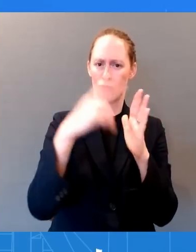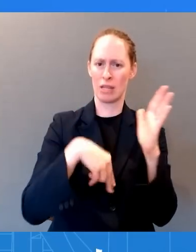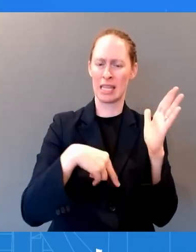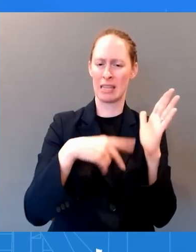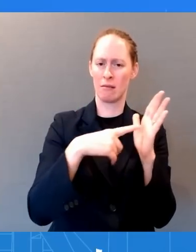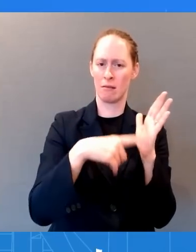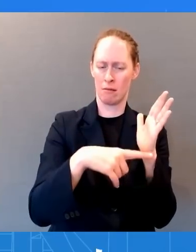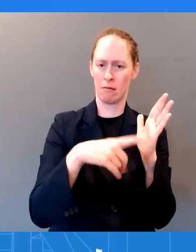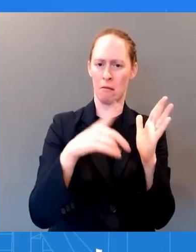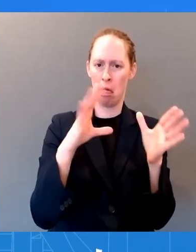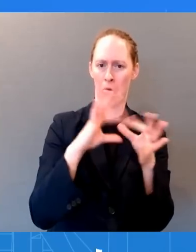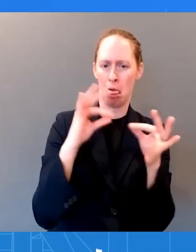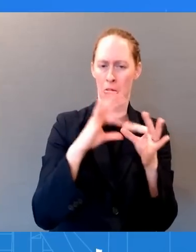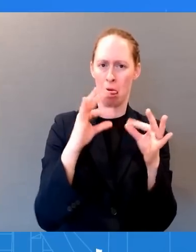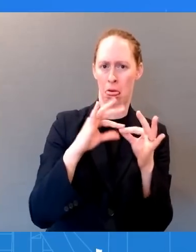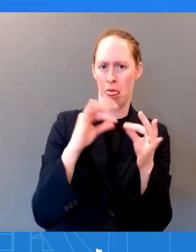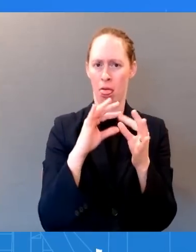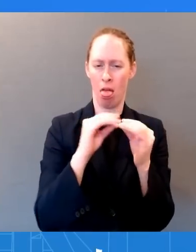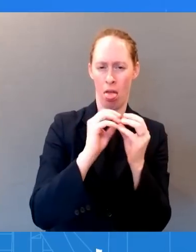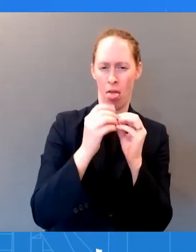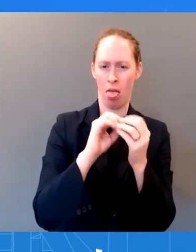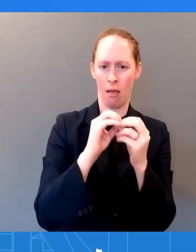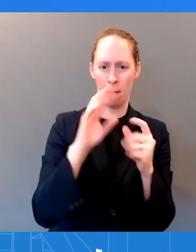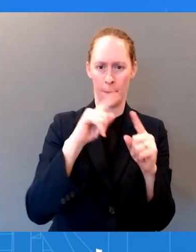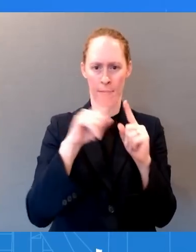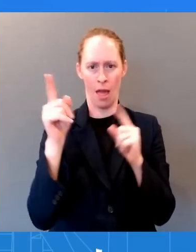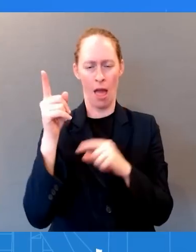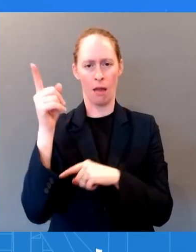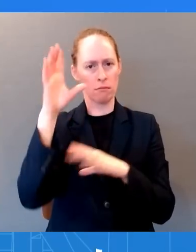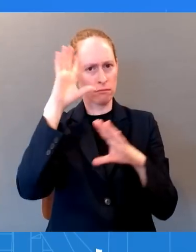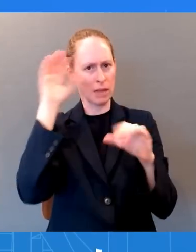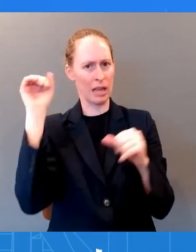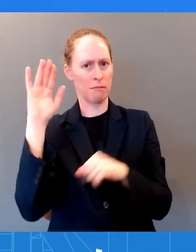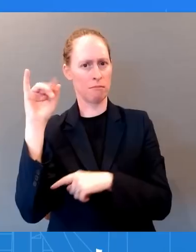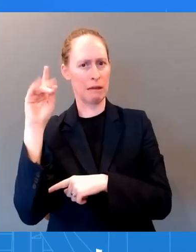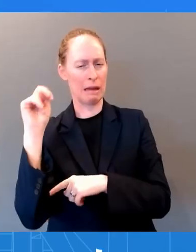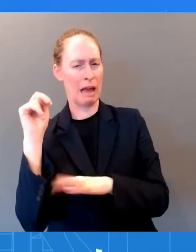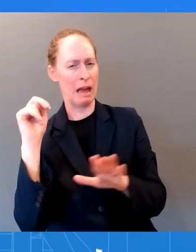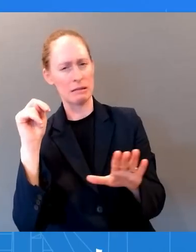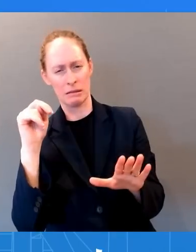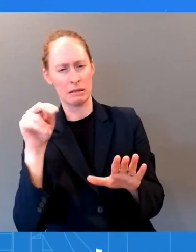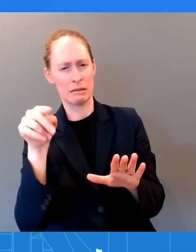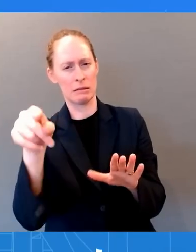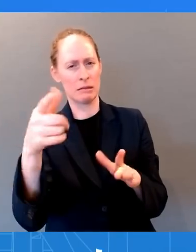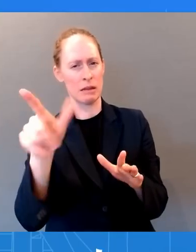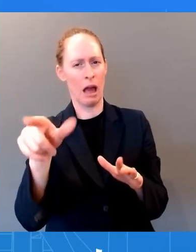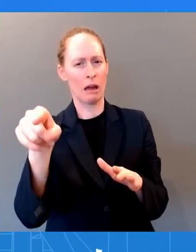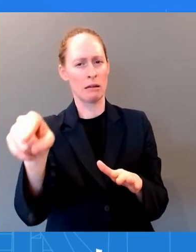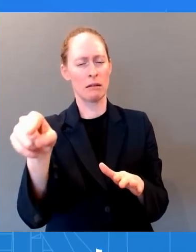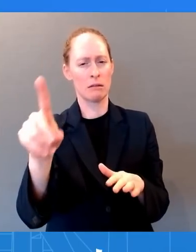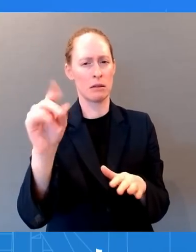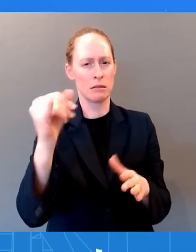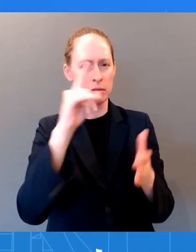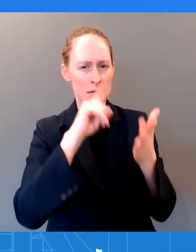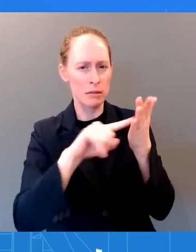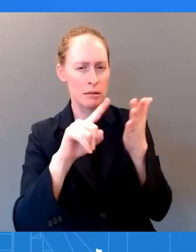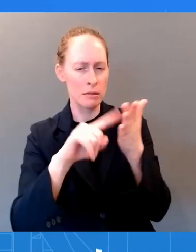I'll let the Justice Department take care of that." I understand that he wasn't given advance notice about the search, the Justice Department is independent.